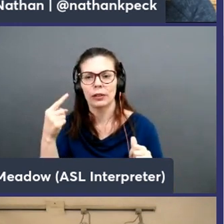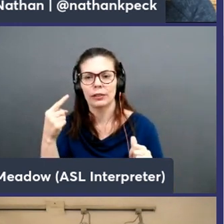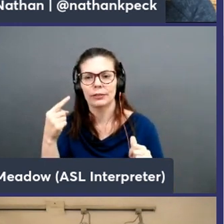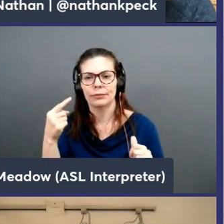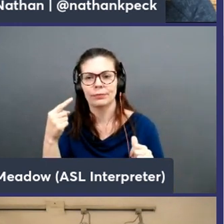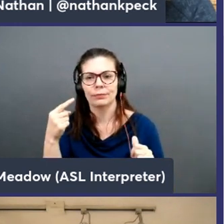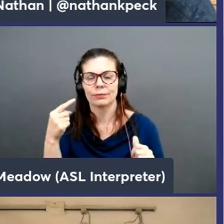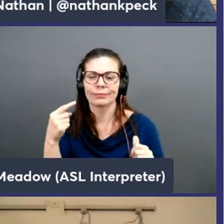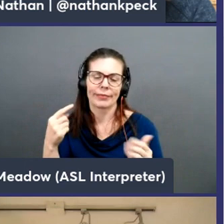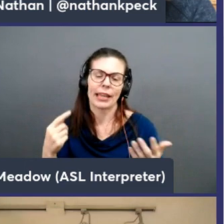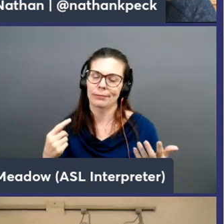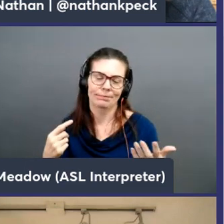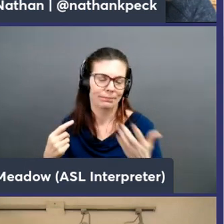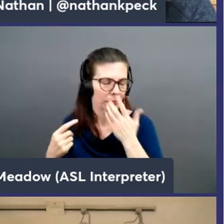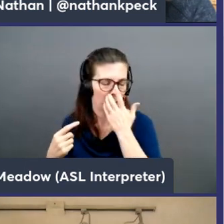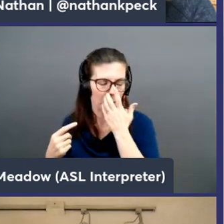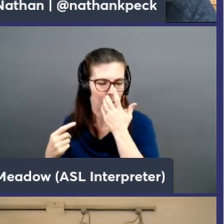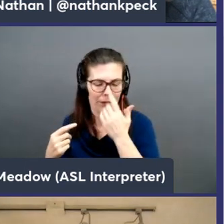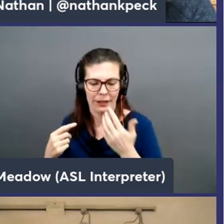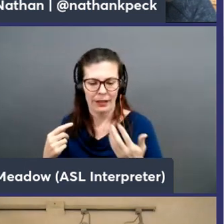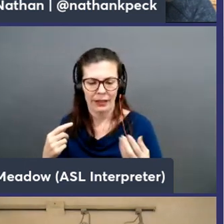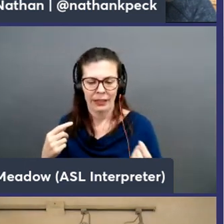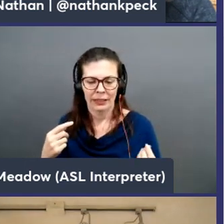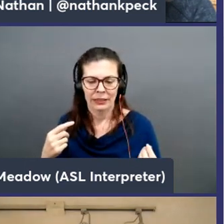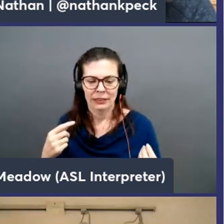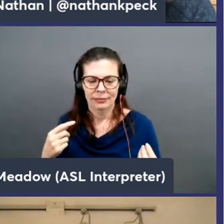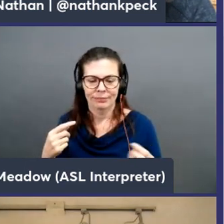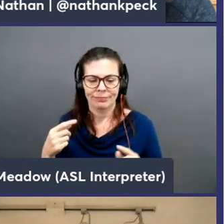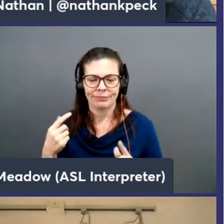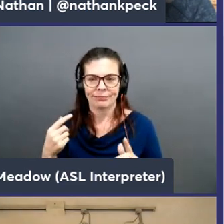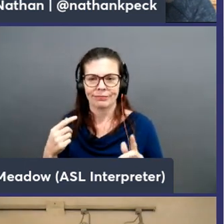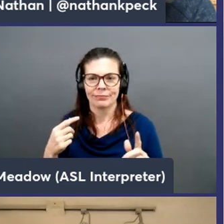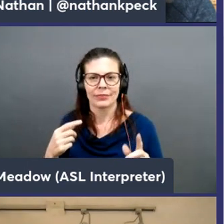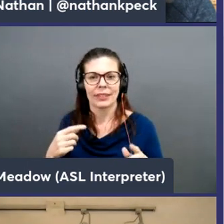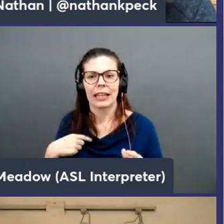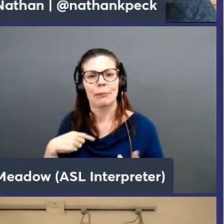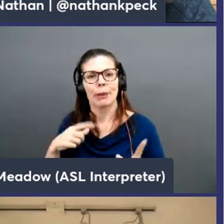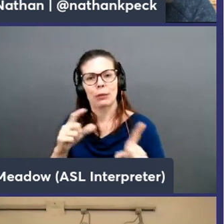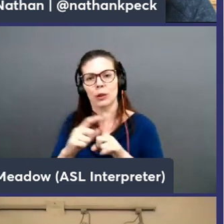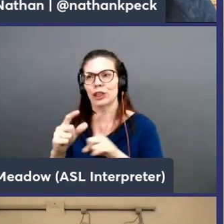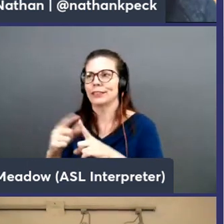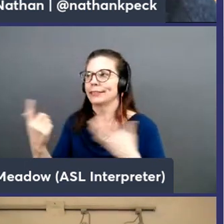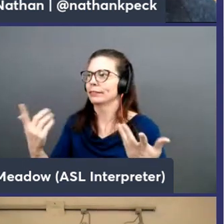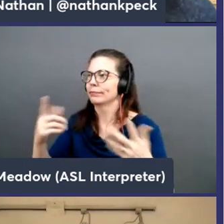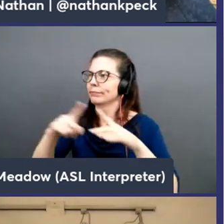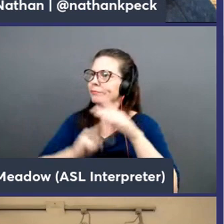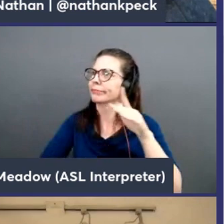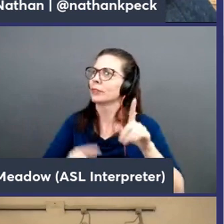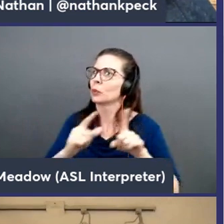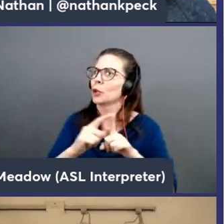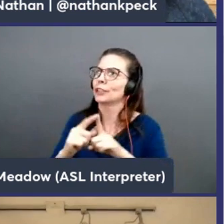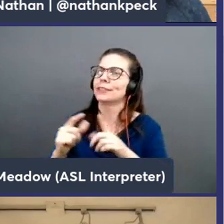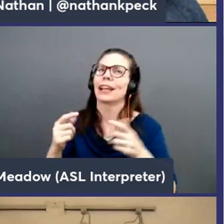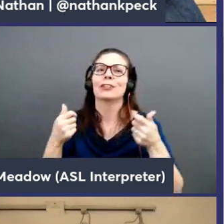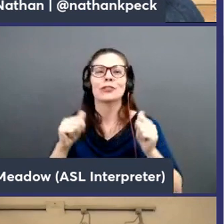Yeah, for the... Words are not helping me right now. I was trying to change the hyperparameters